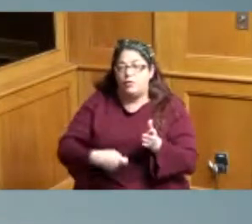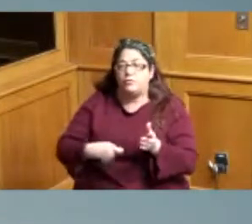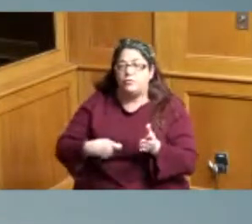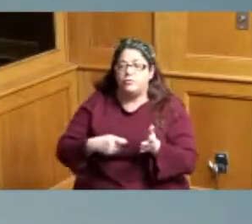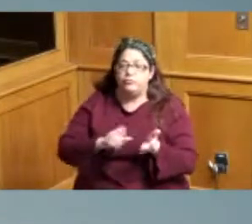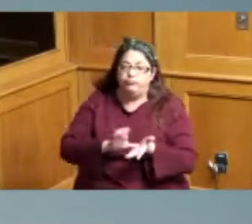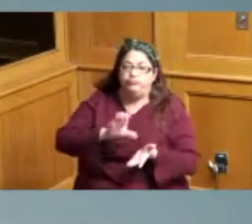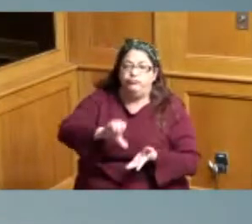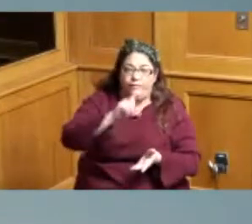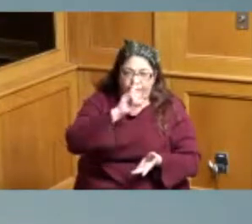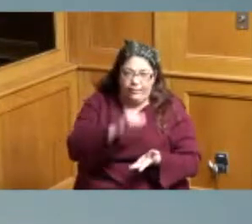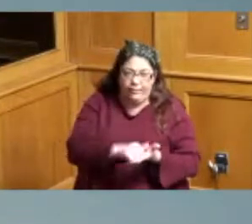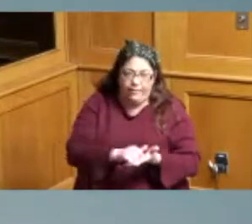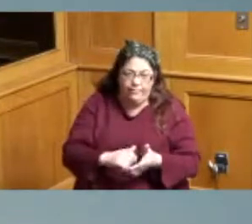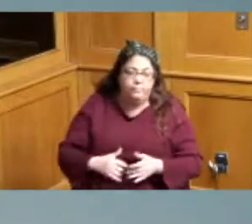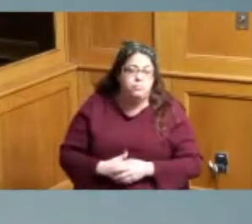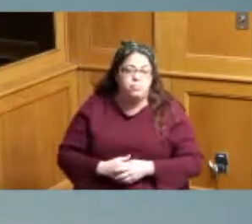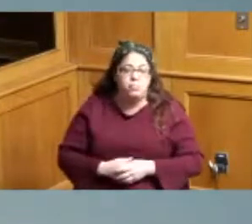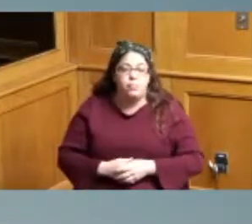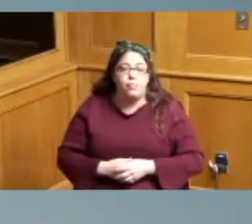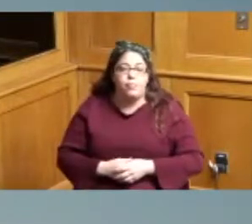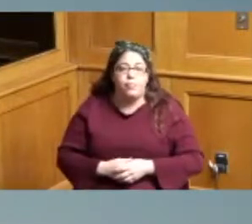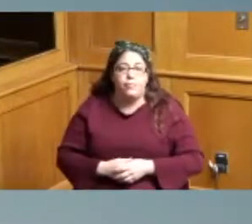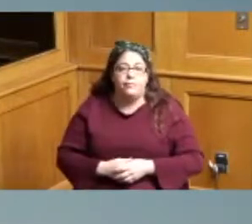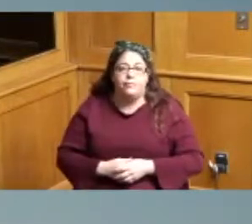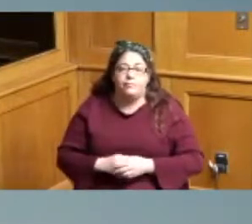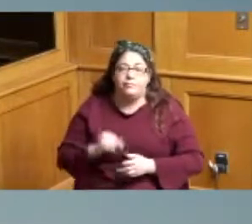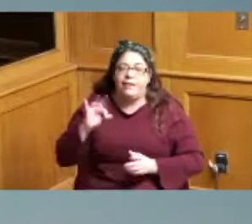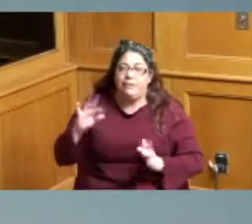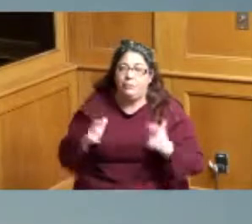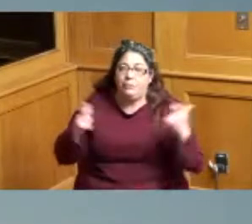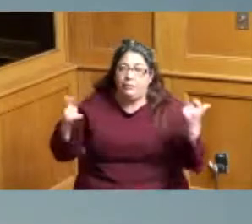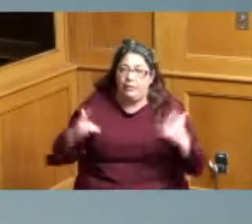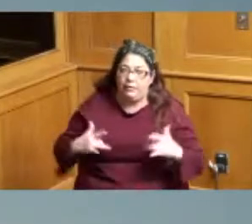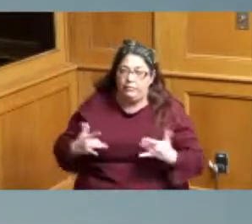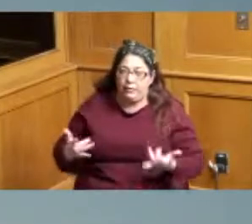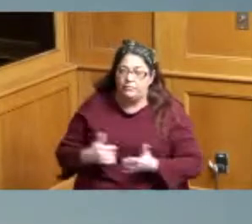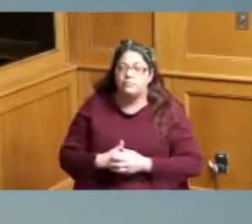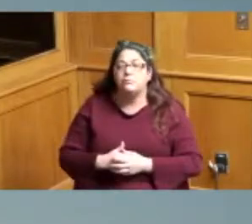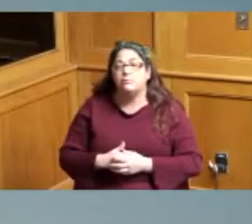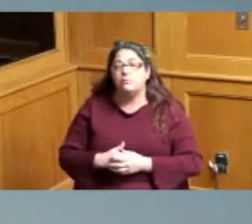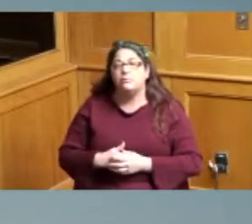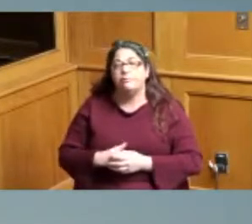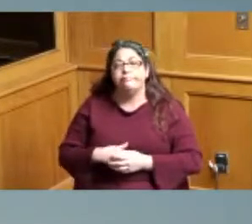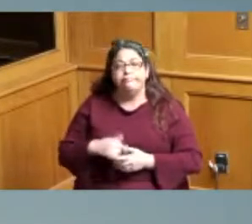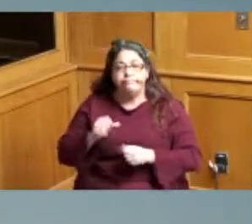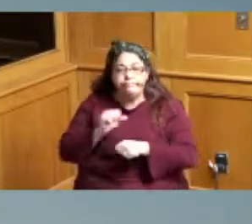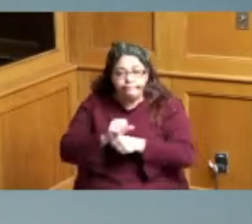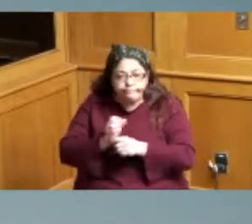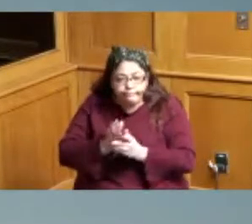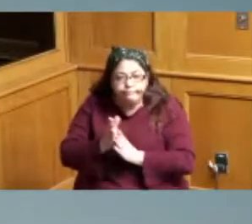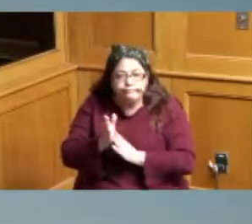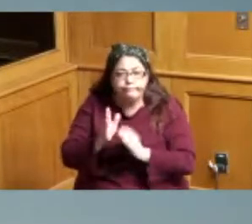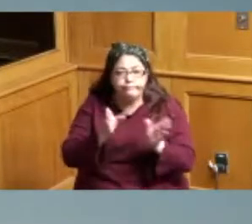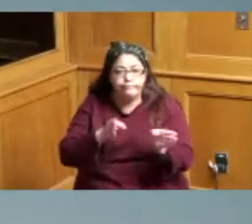with with a with a bigger event but we're working through all those logistics right now so we want